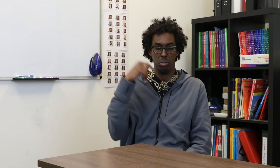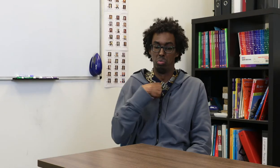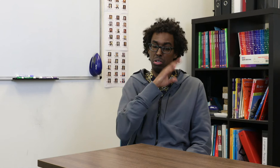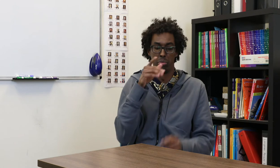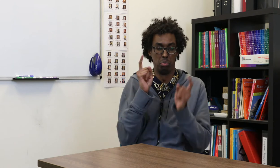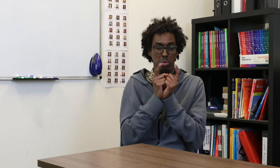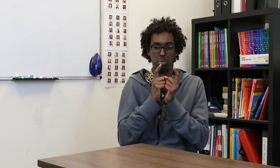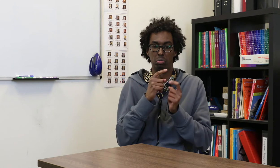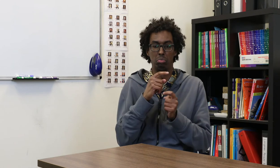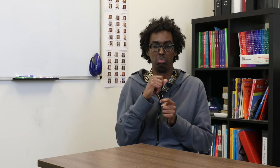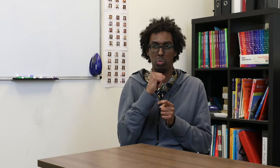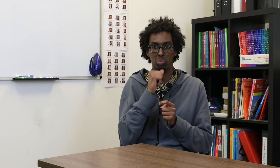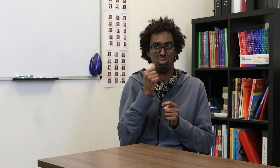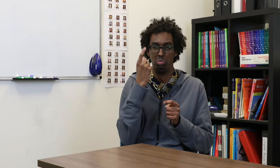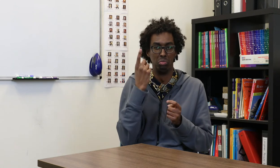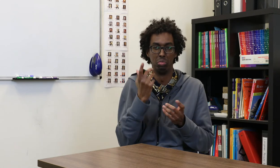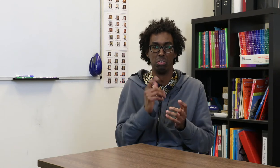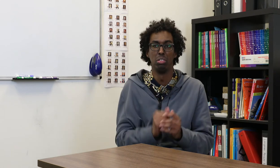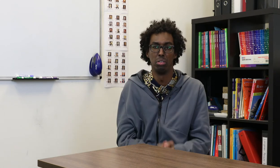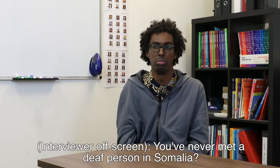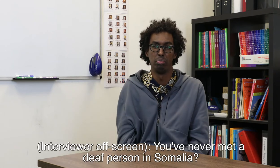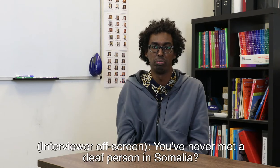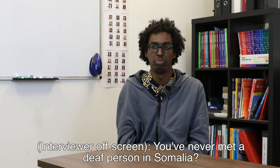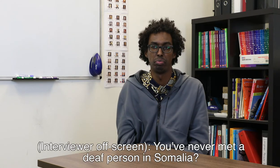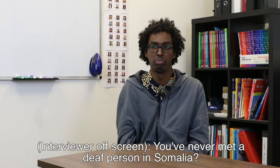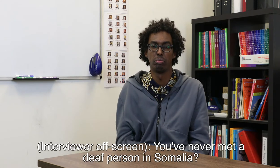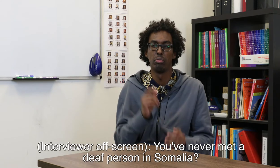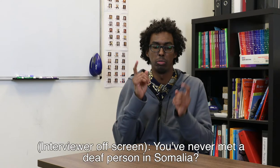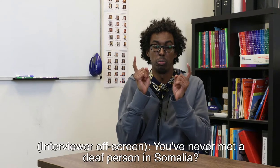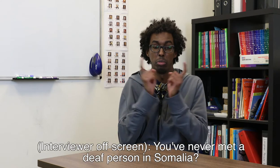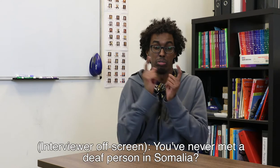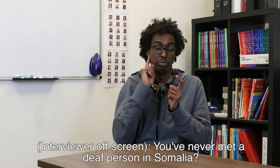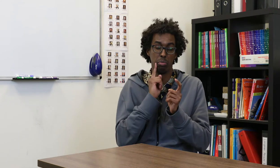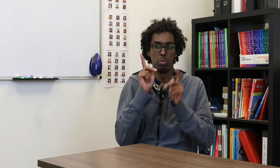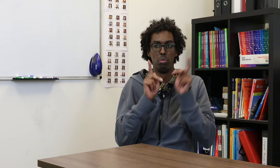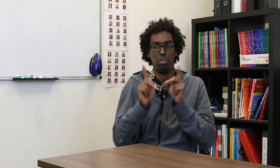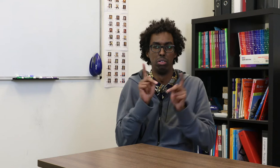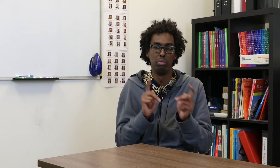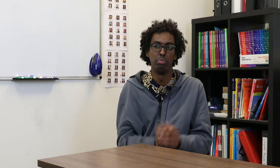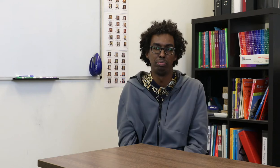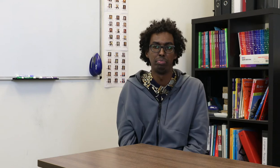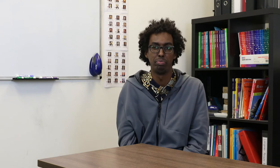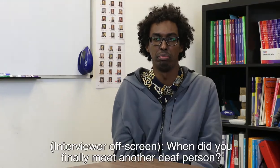In Somalia, never met [Deaf people], or understand people. I met deaf people....